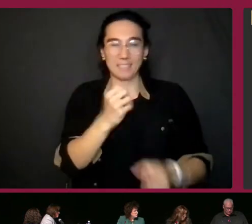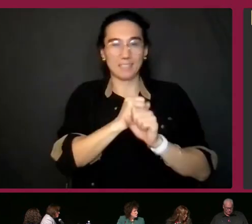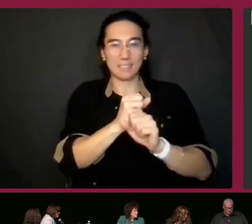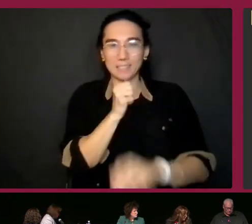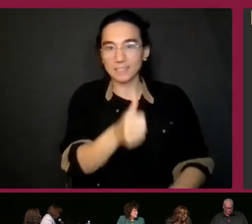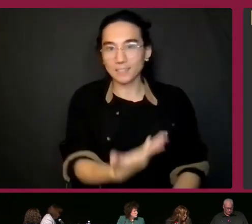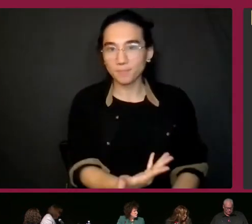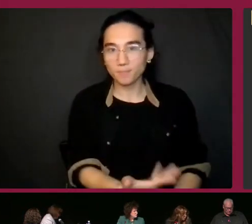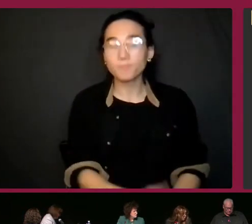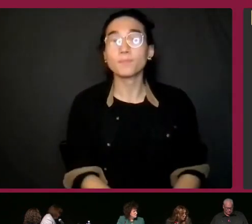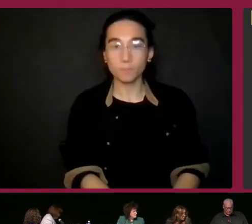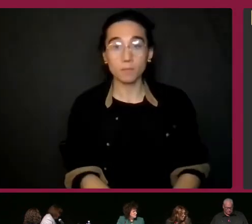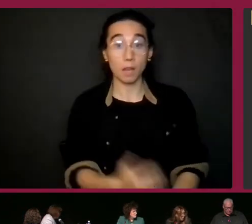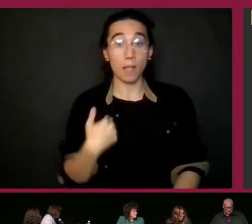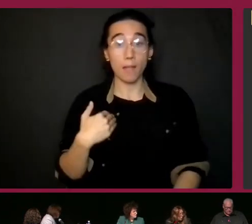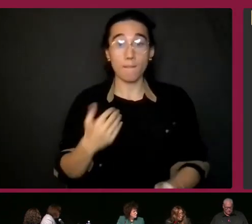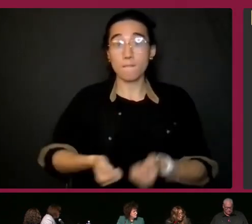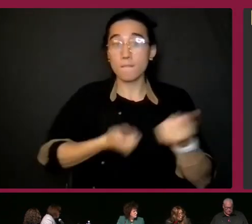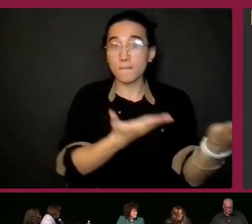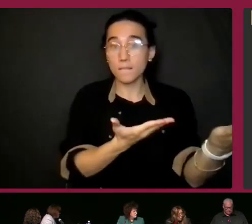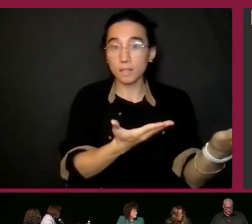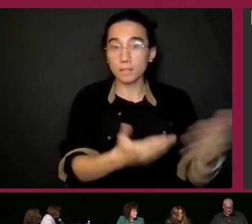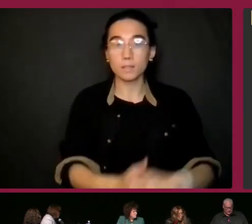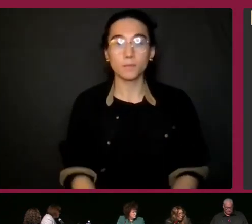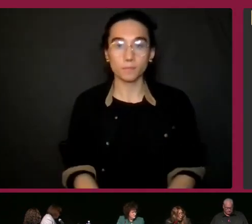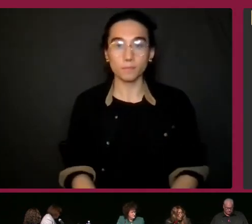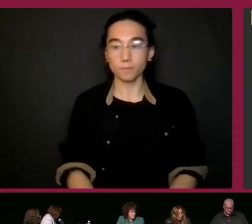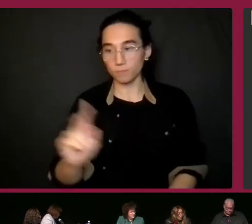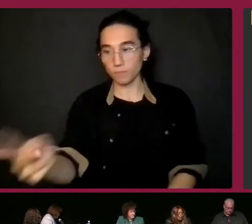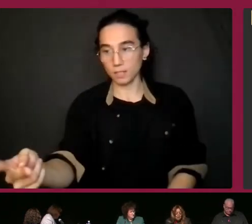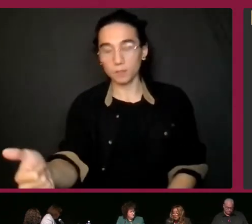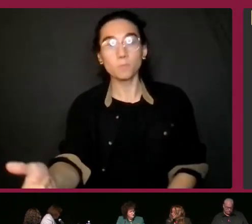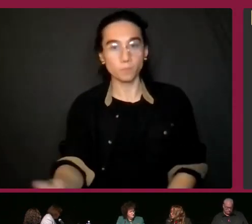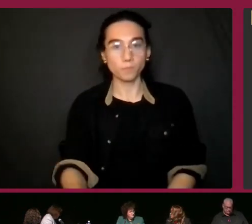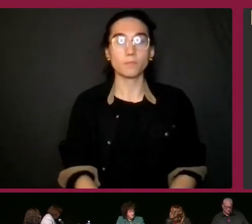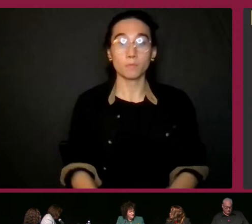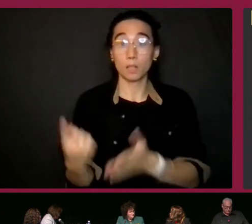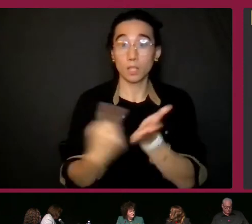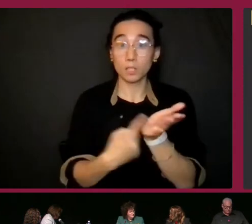May I get a motion? So moved. Second. Discussion? Yes, uh